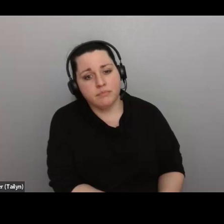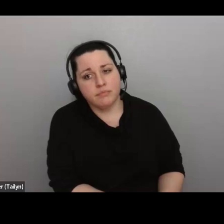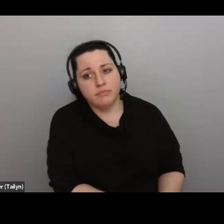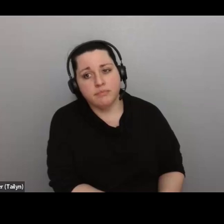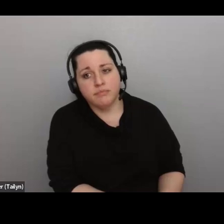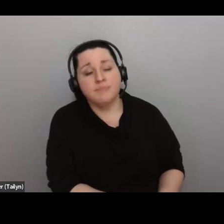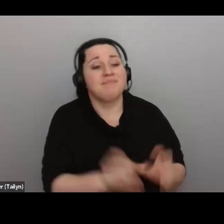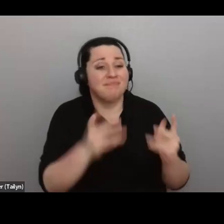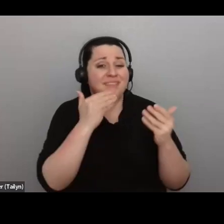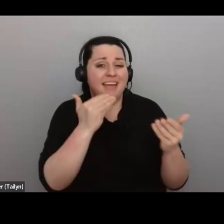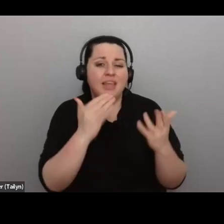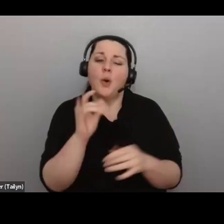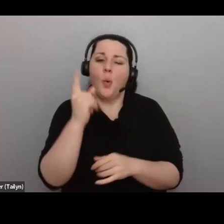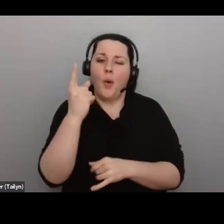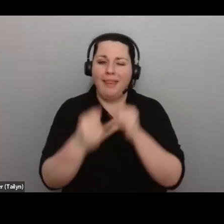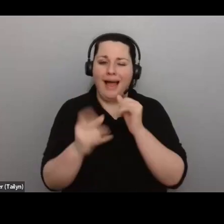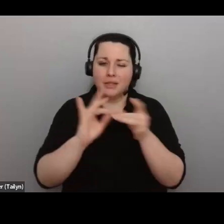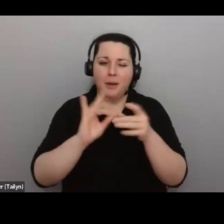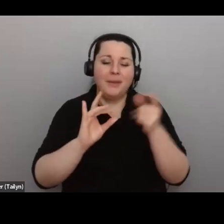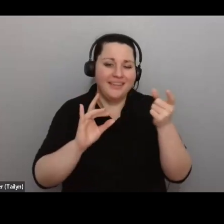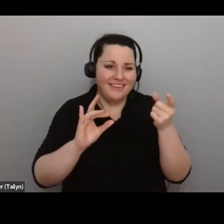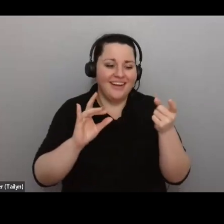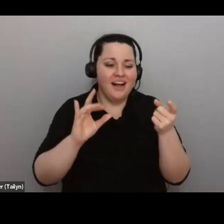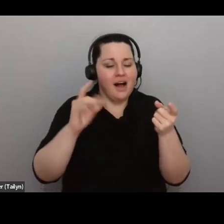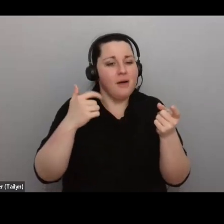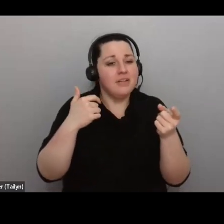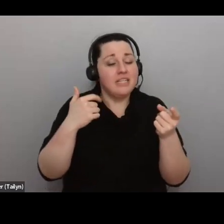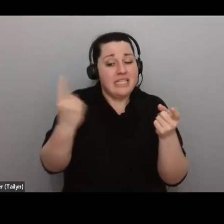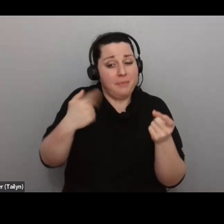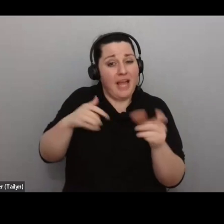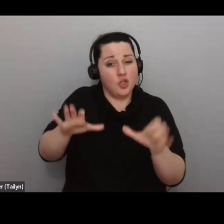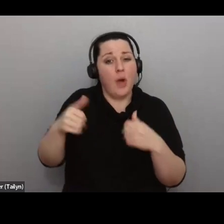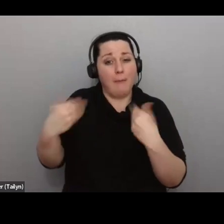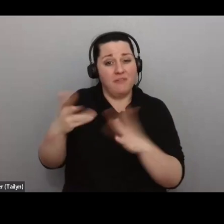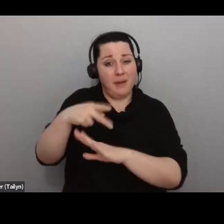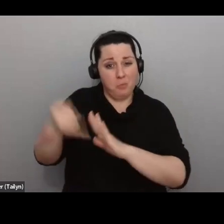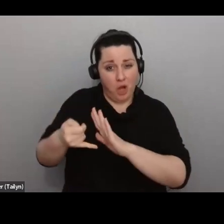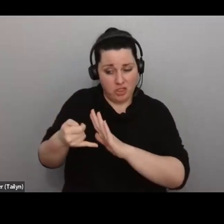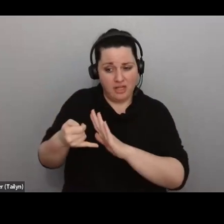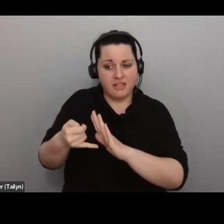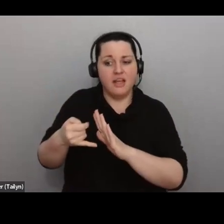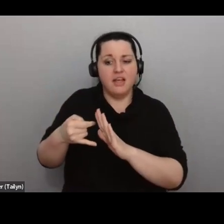Colleen: Thank you. I guess one last thought on that something I have done when I give projects to students that they do outside of class.